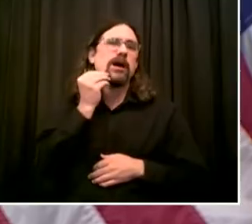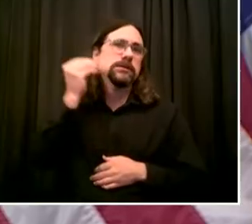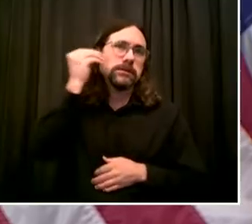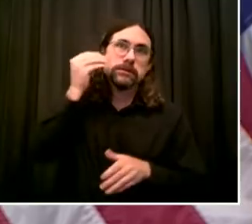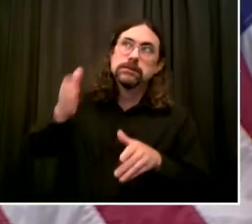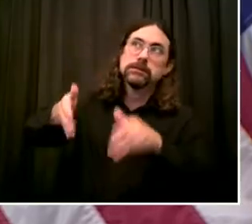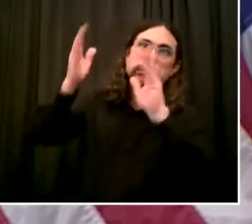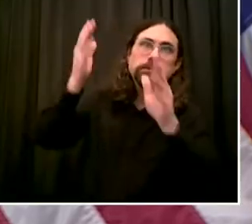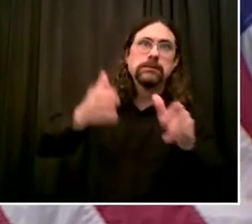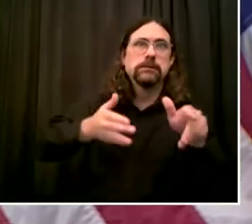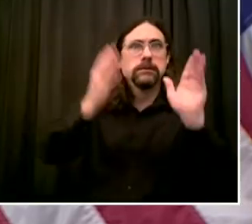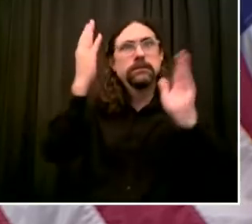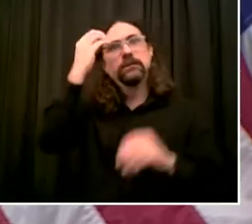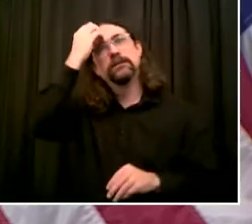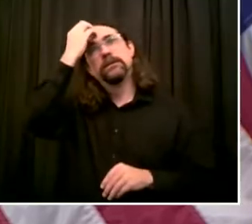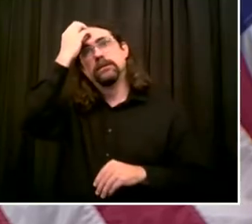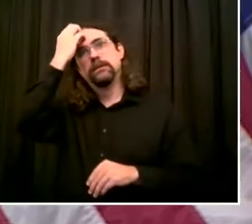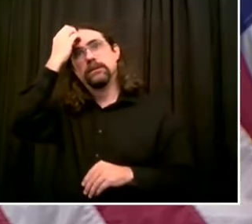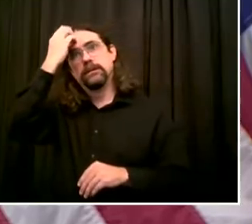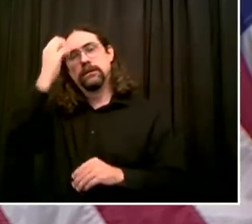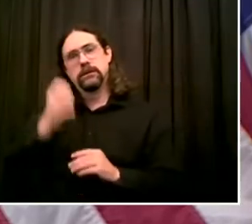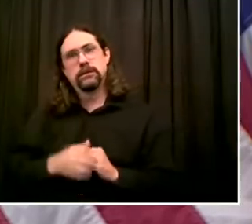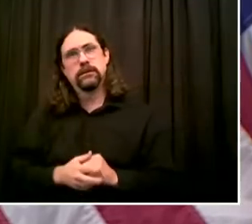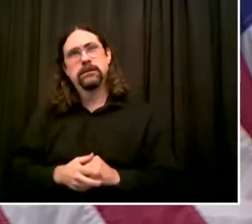THEM MORE AND MORE INTO PUBLIC